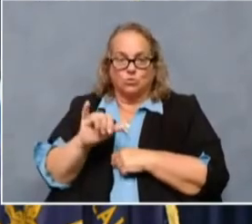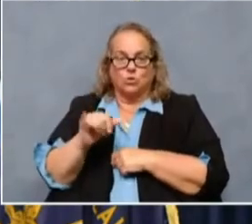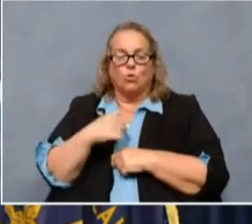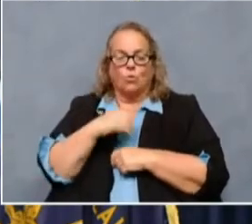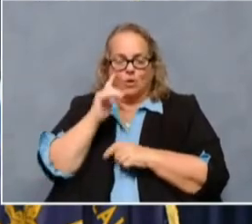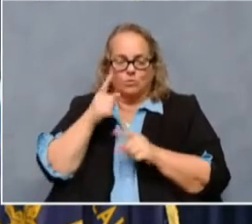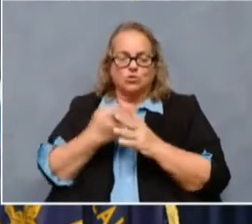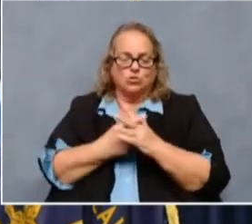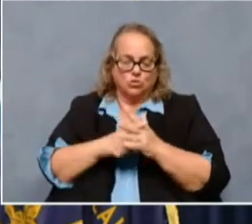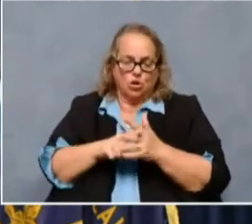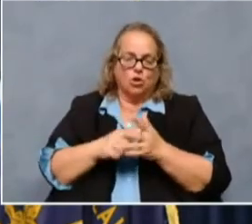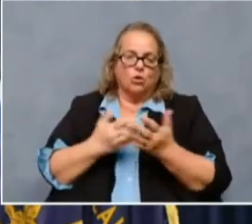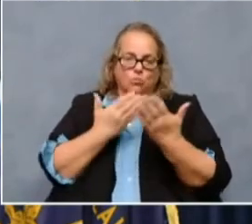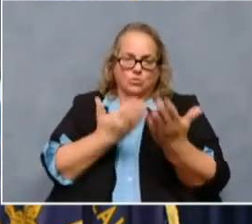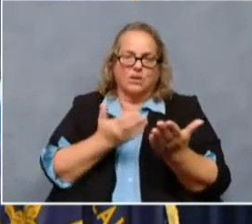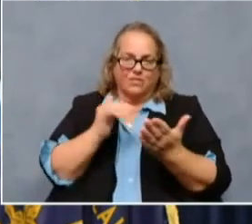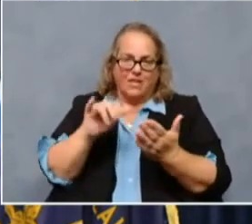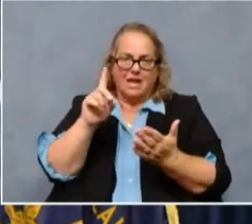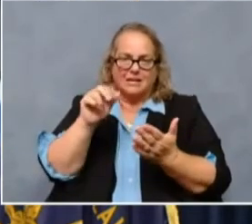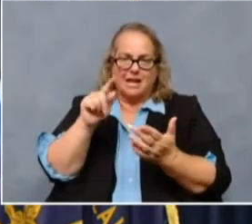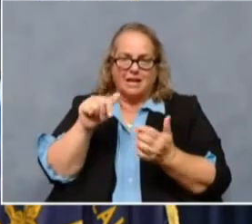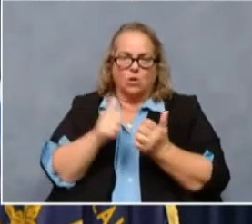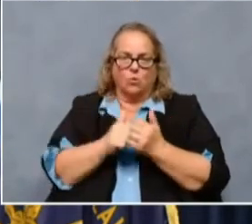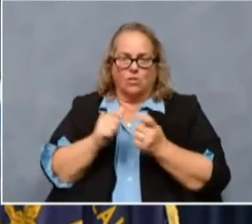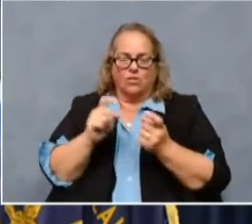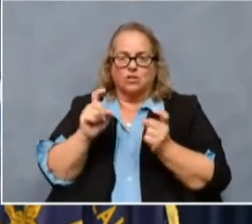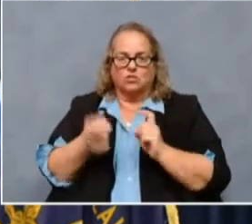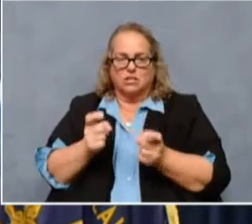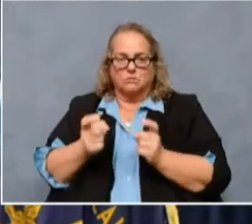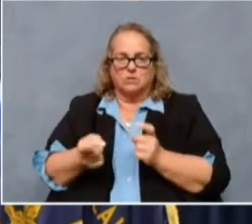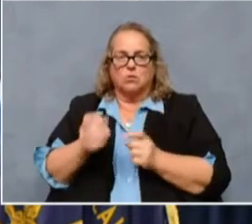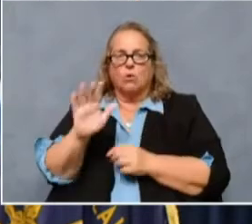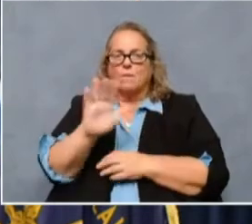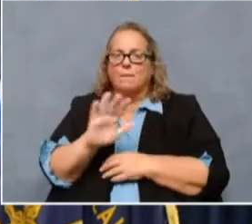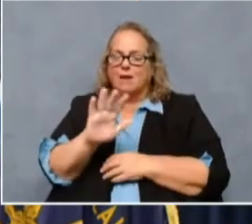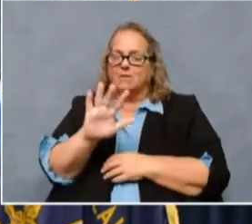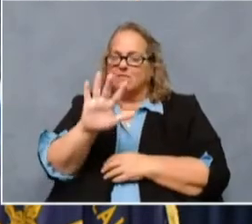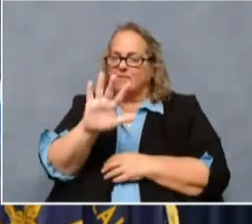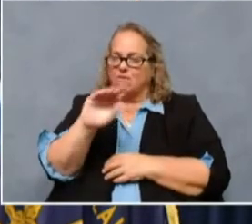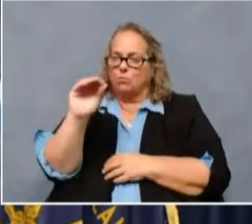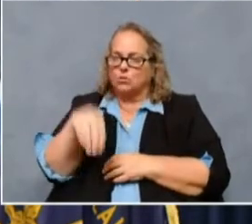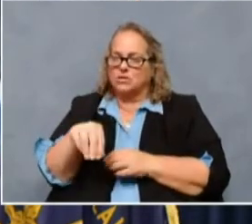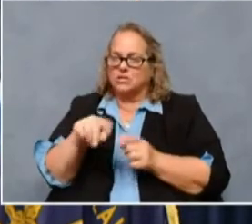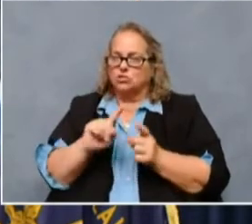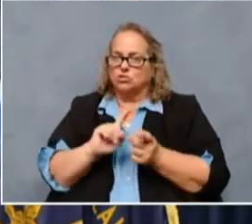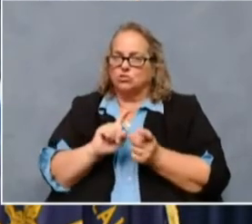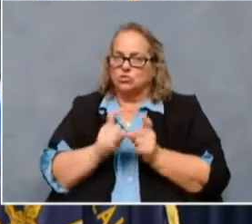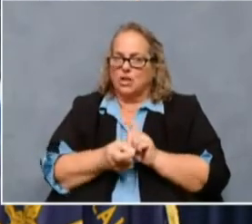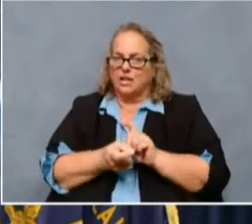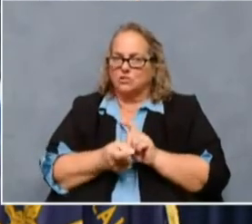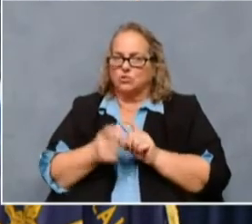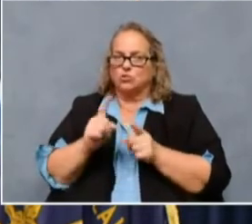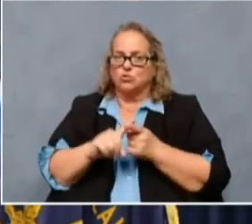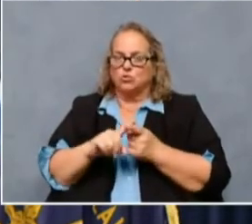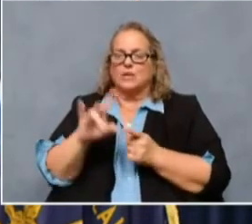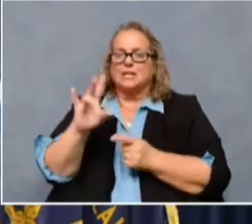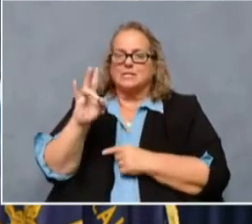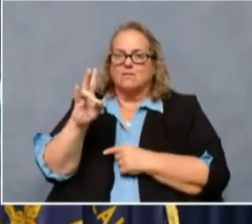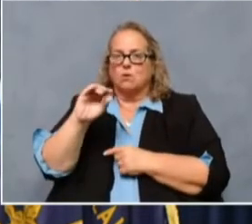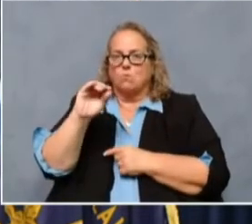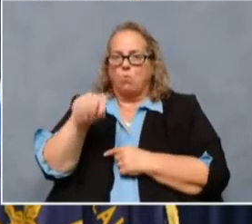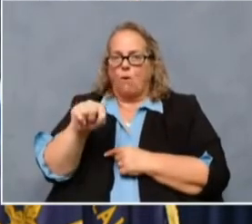adjustment, It's going to be approximately five Um to 7.5 for each